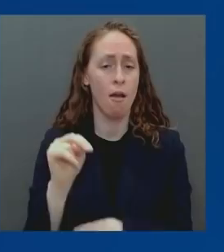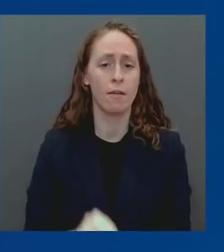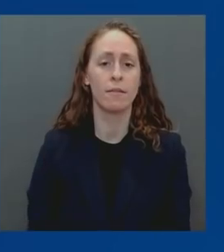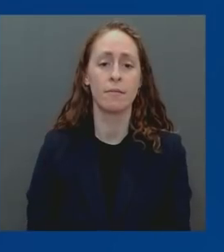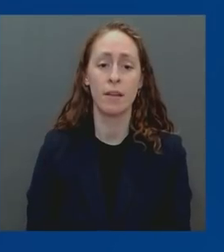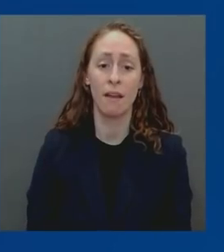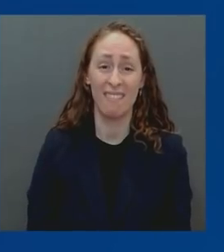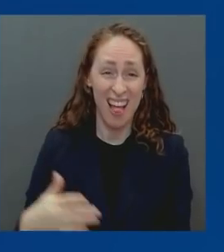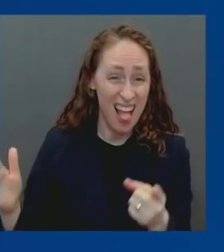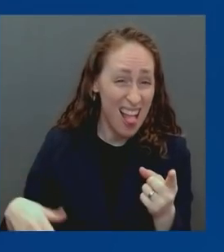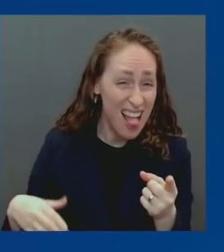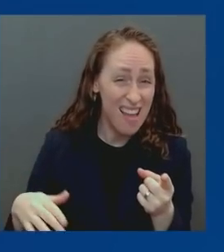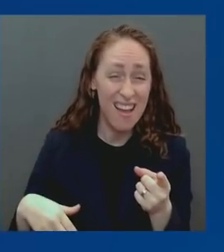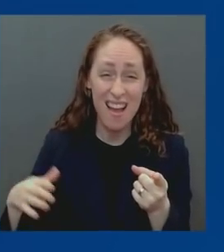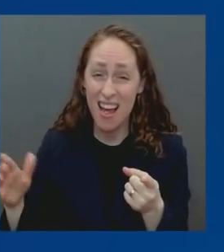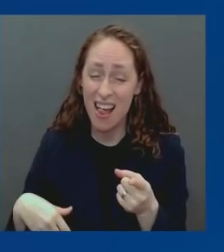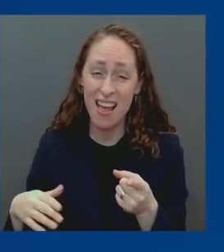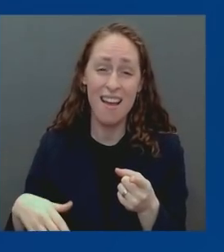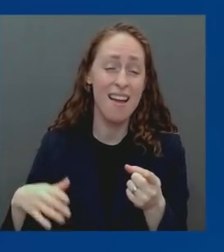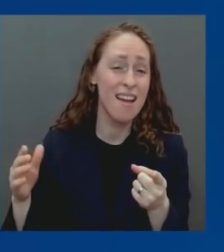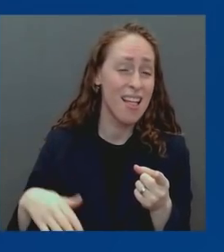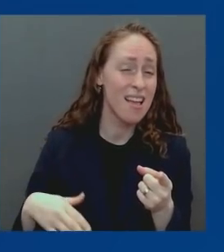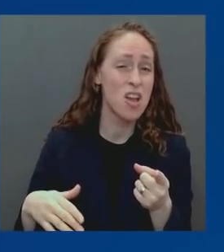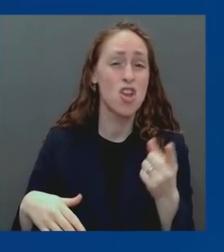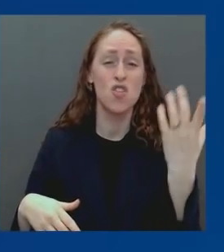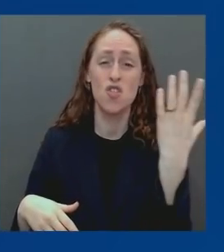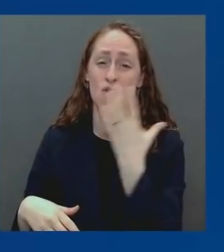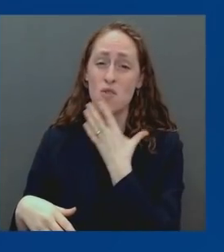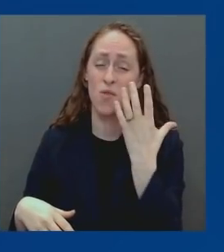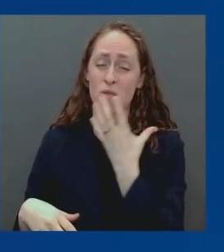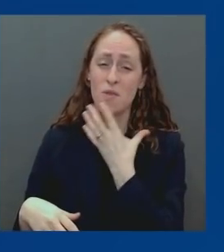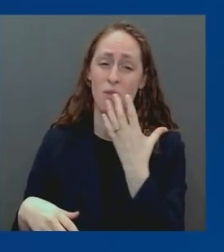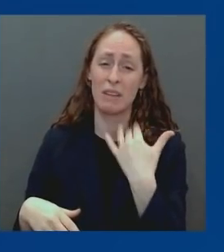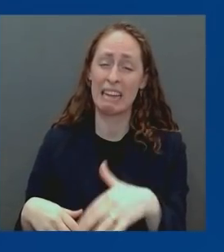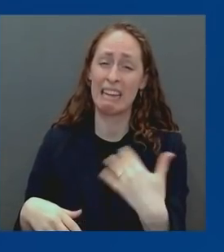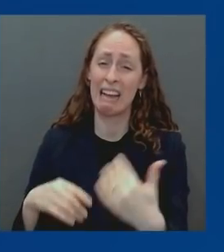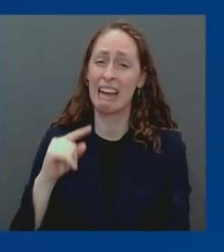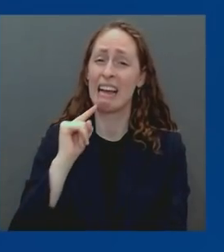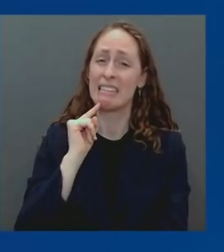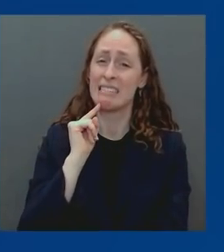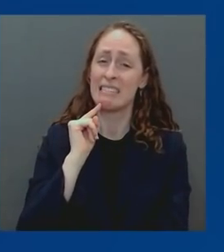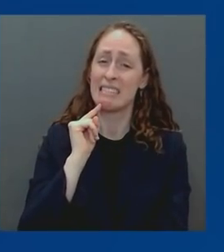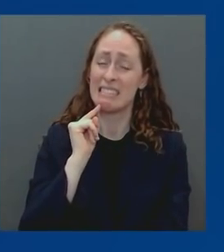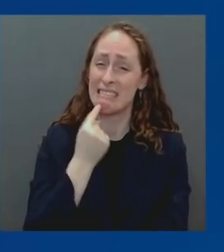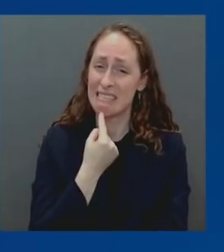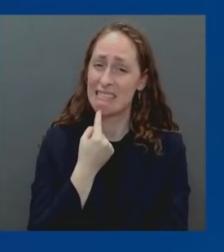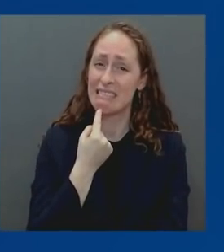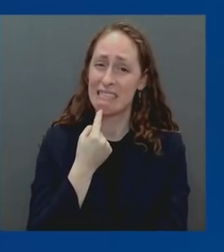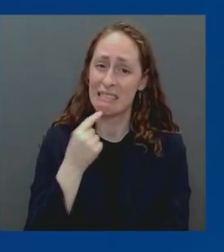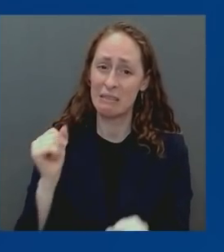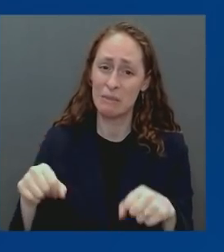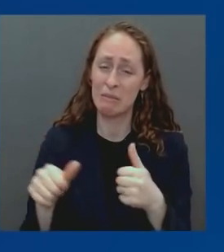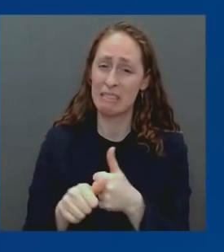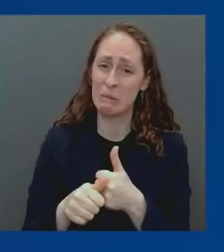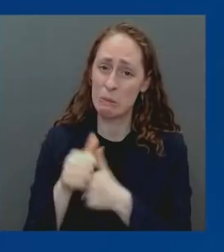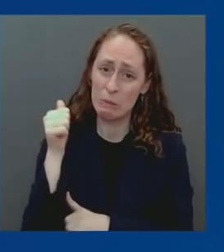and you should get vaccinated and boosted if you are eligible. Thank you. I'll now turn it over to Dr. Fauci.